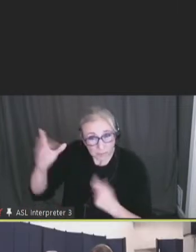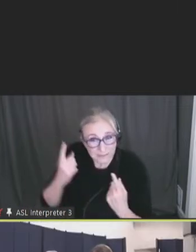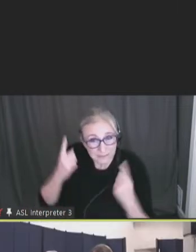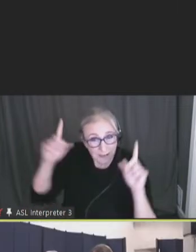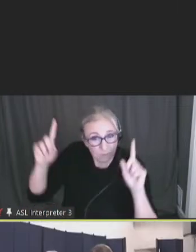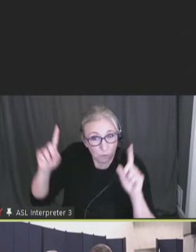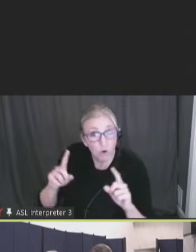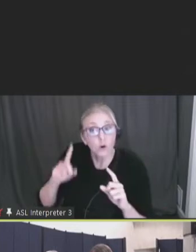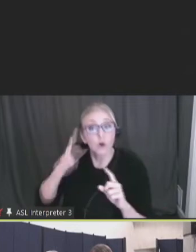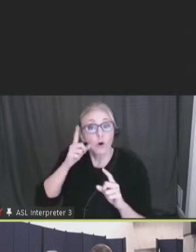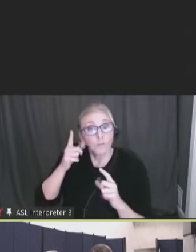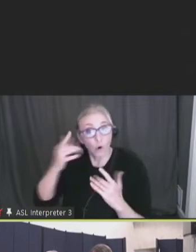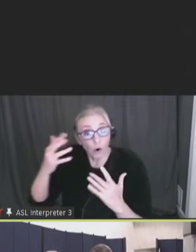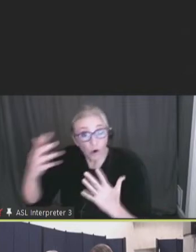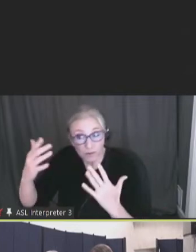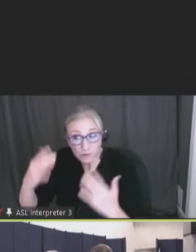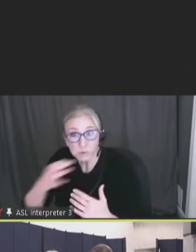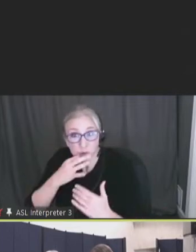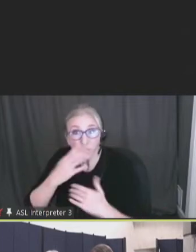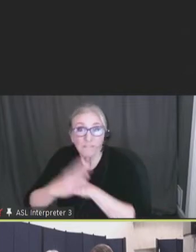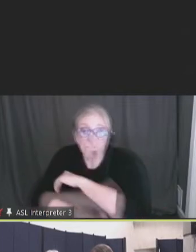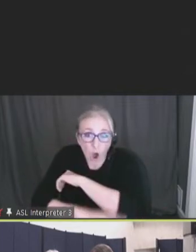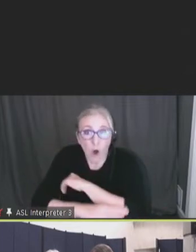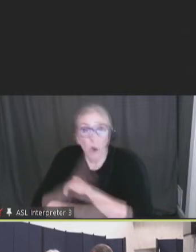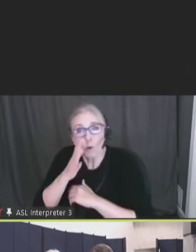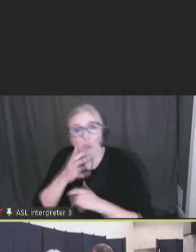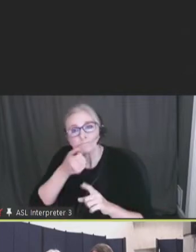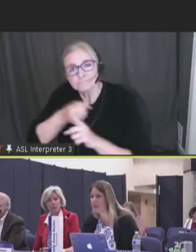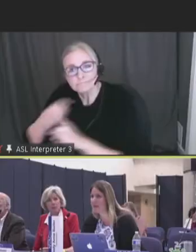upcoming respiratory season or are there current obstacles you are concerned about? Thank you.